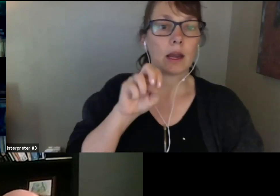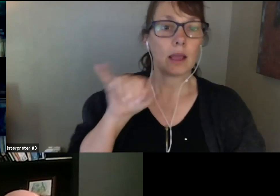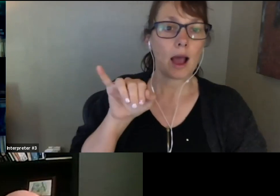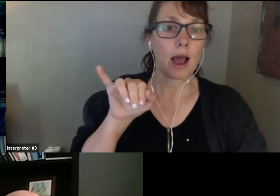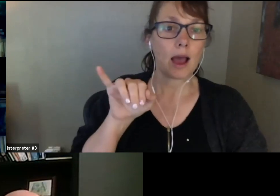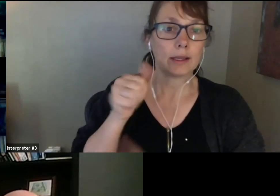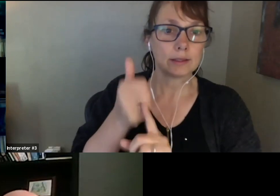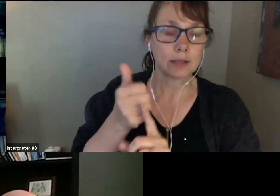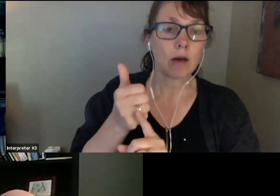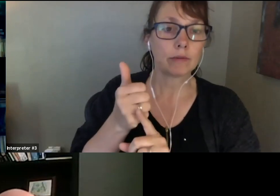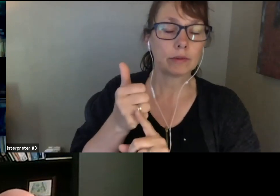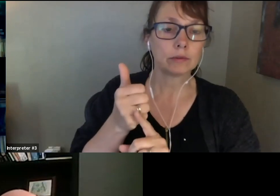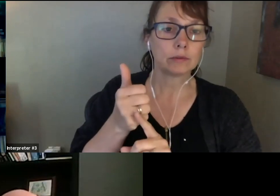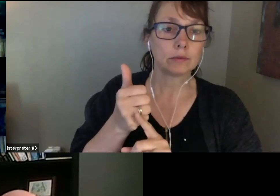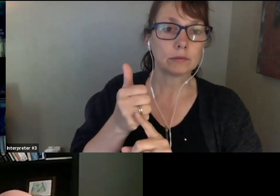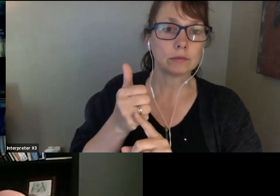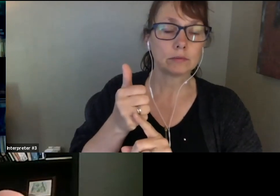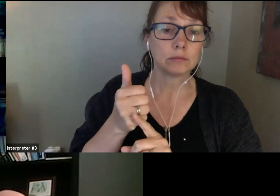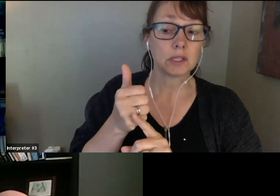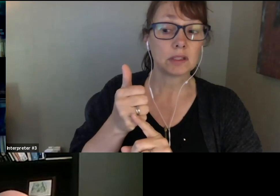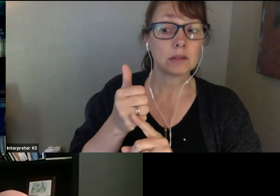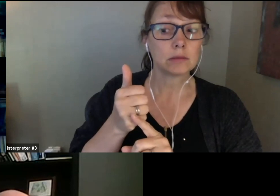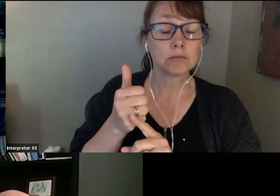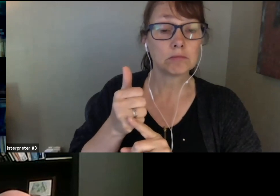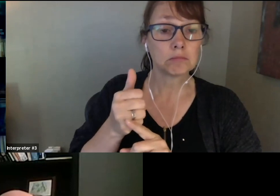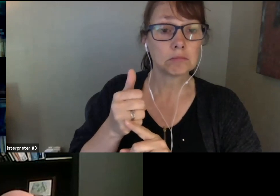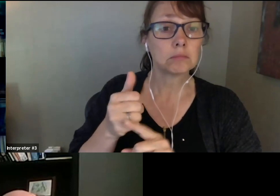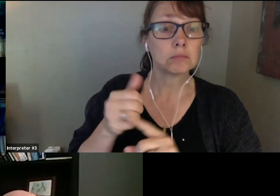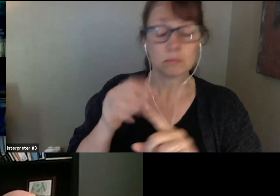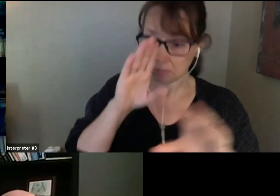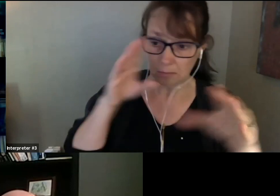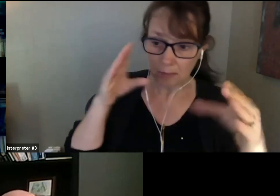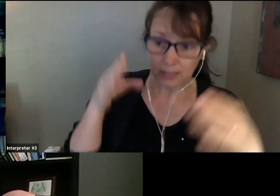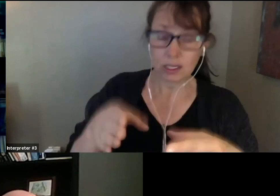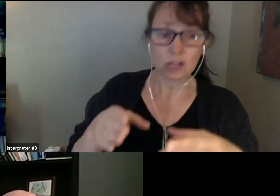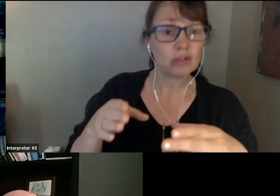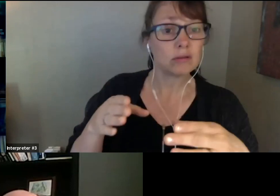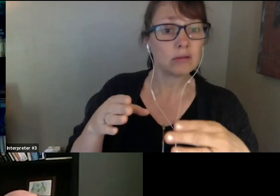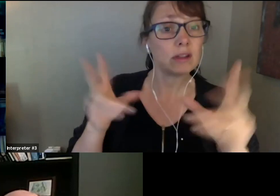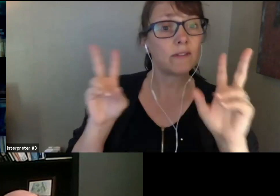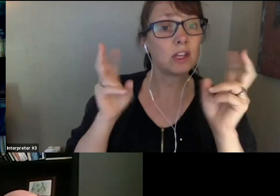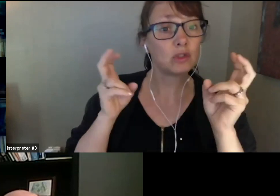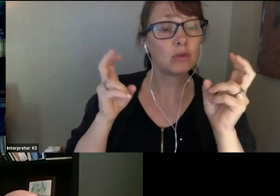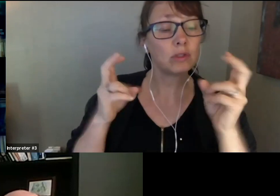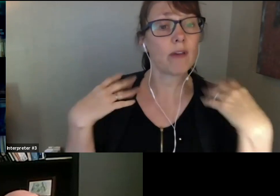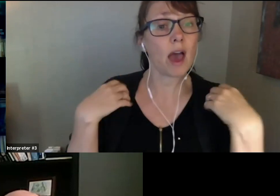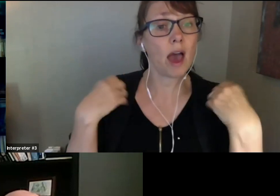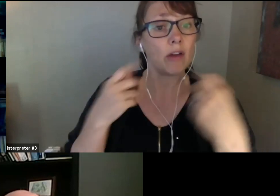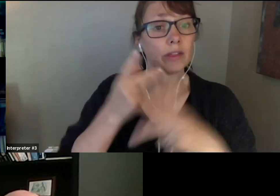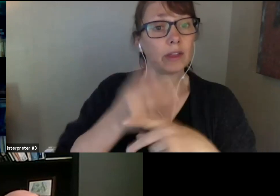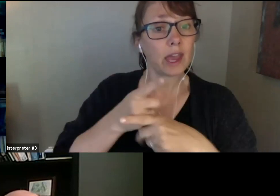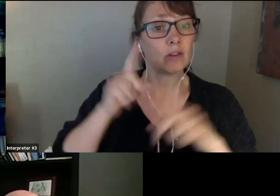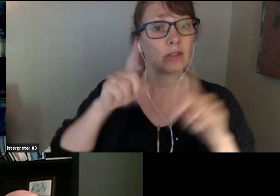a lot of attention to issues of healthcare disparity and issues of healthcare delivery,